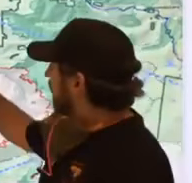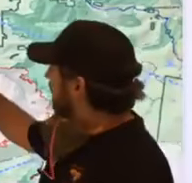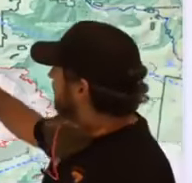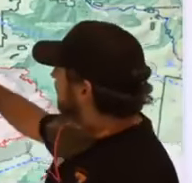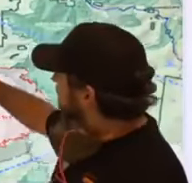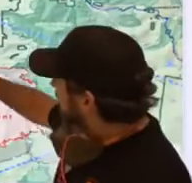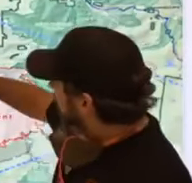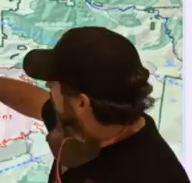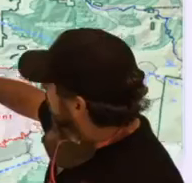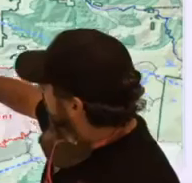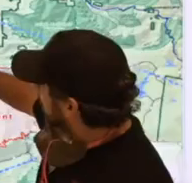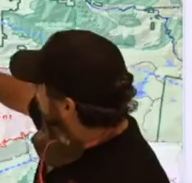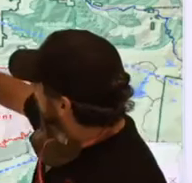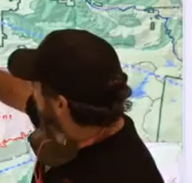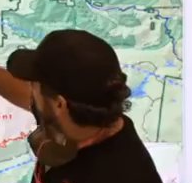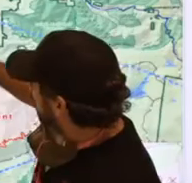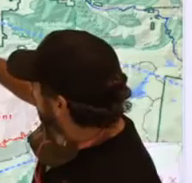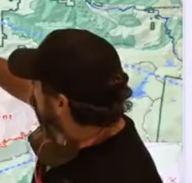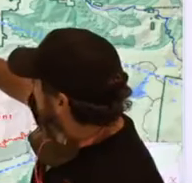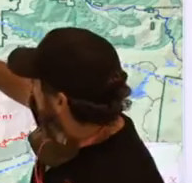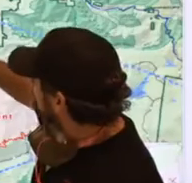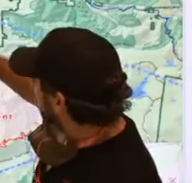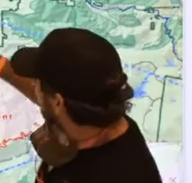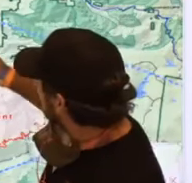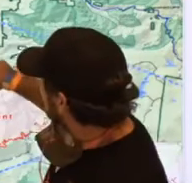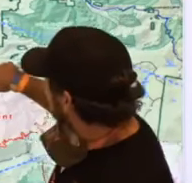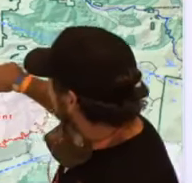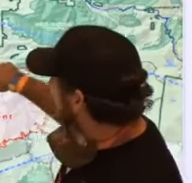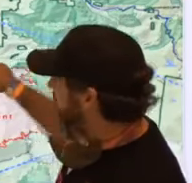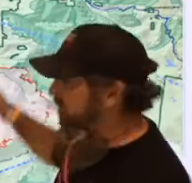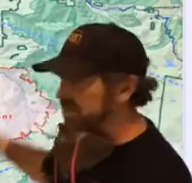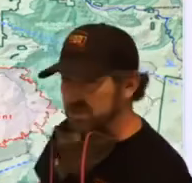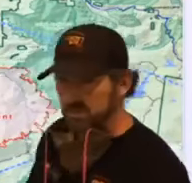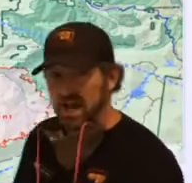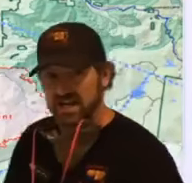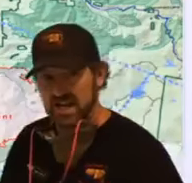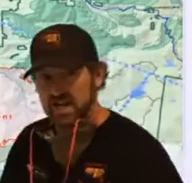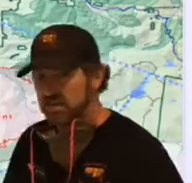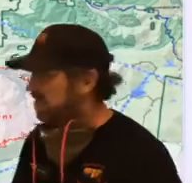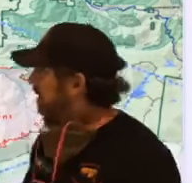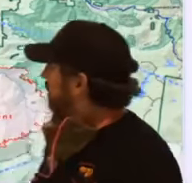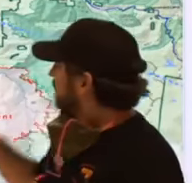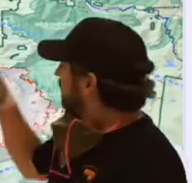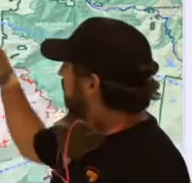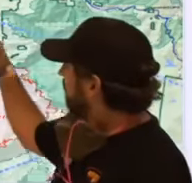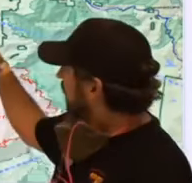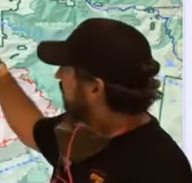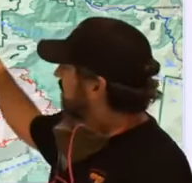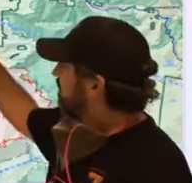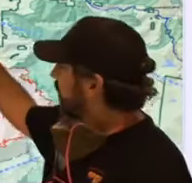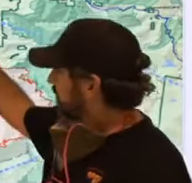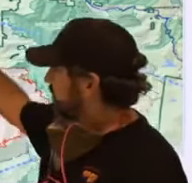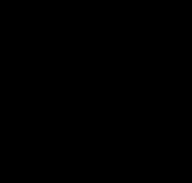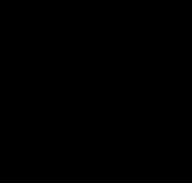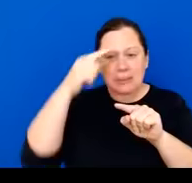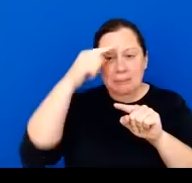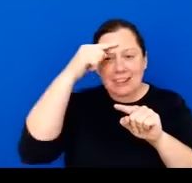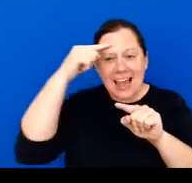right in this area where we're actually showing a lot of the containment line which is the black edge we've got resources just monitoring